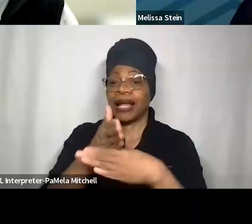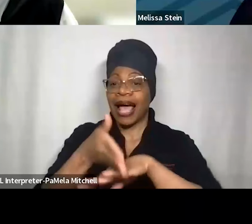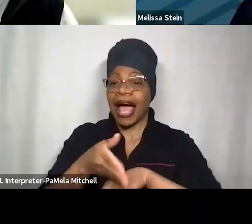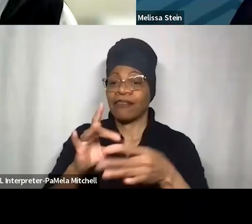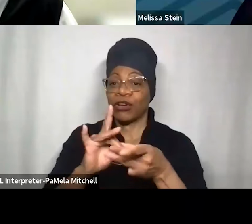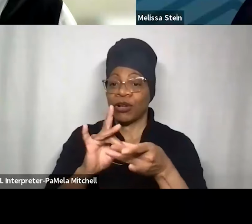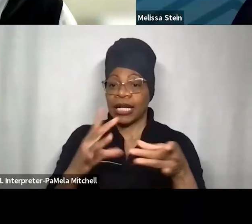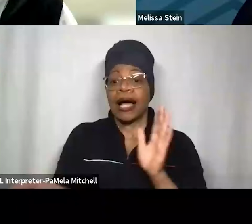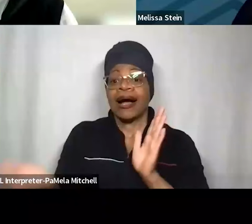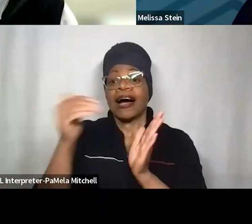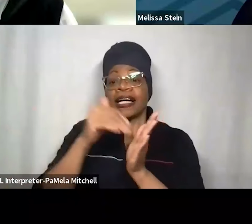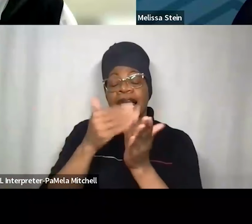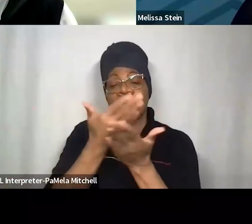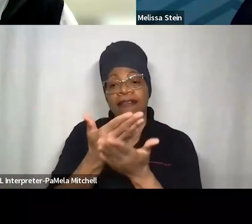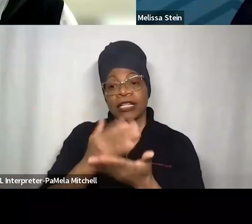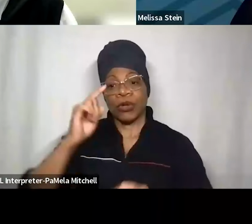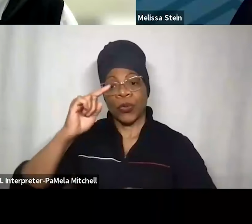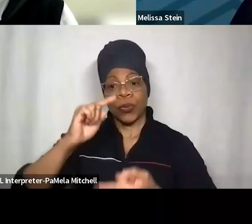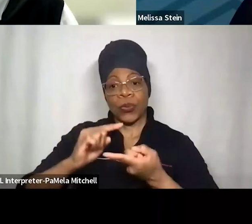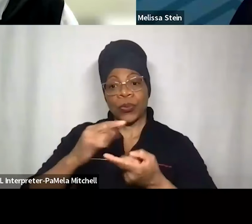to minimize the risk for overdose and mortality.